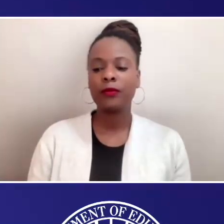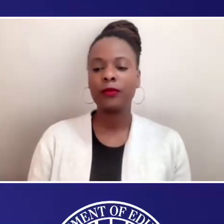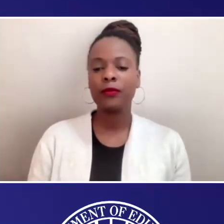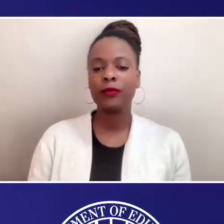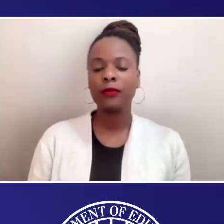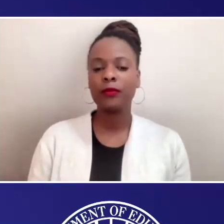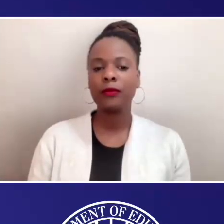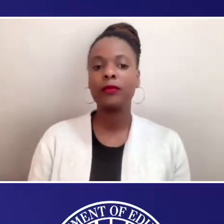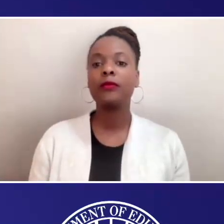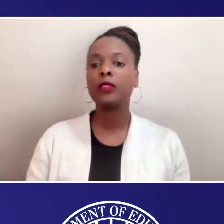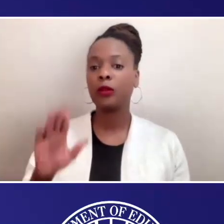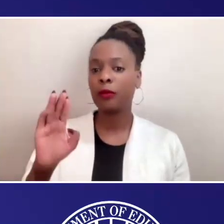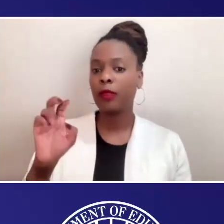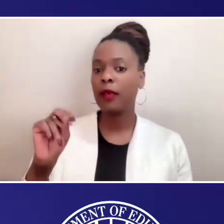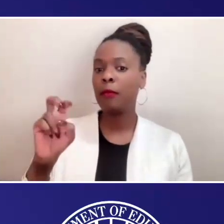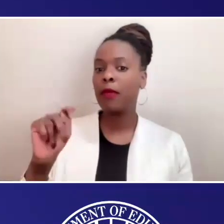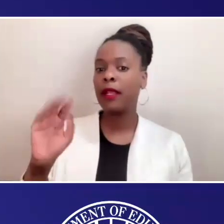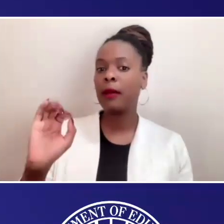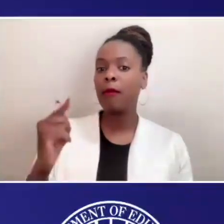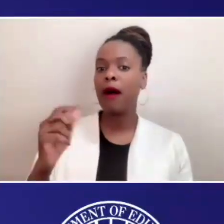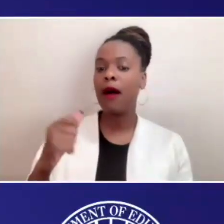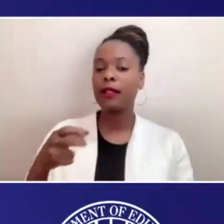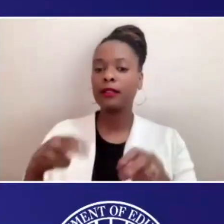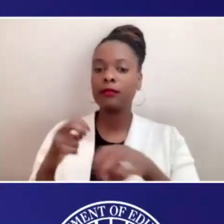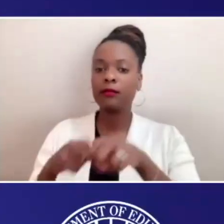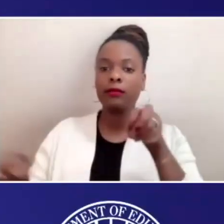So we have Bennett Boggs coming to the table for the state constituency.